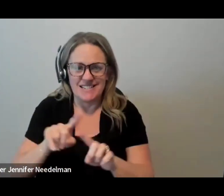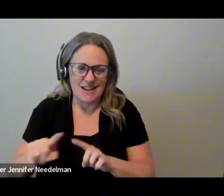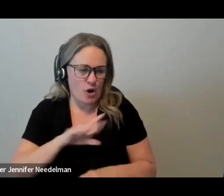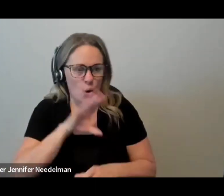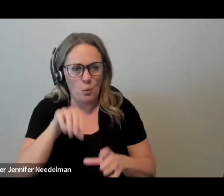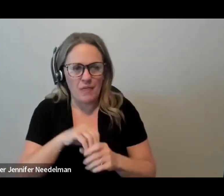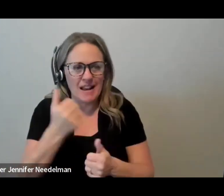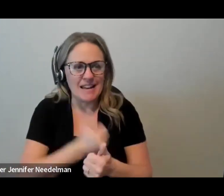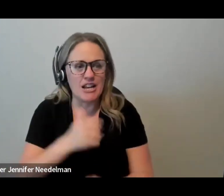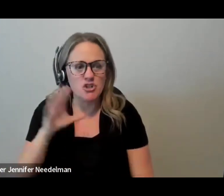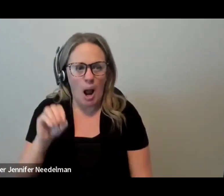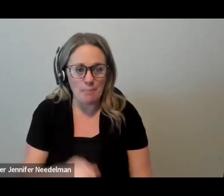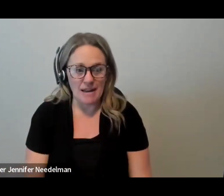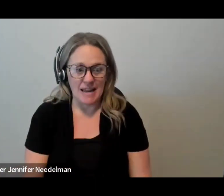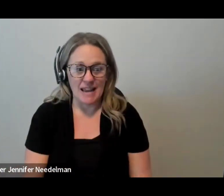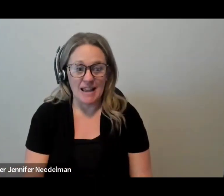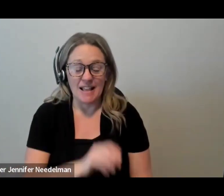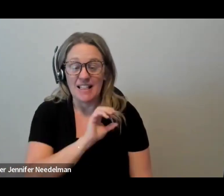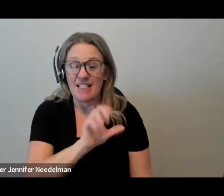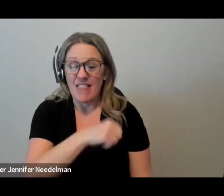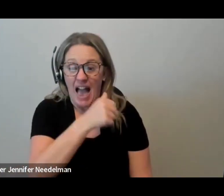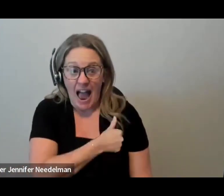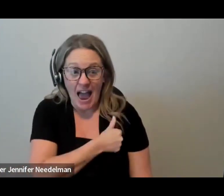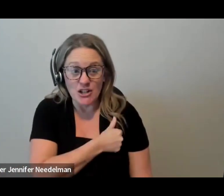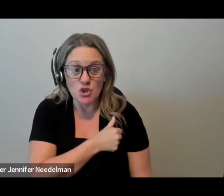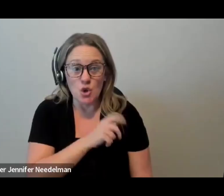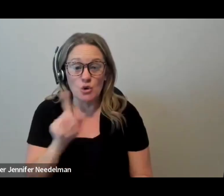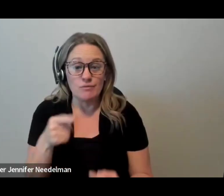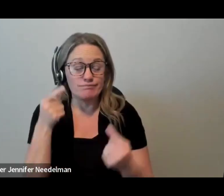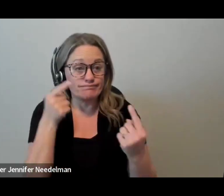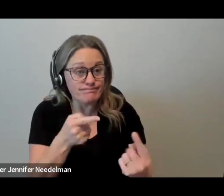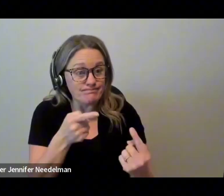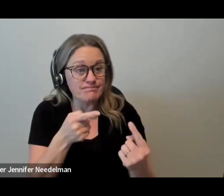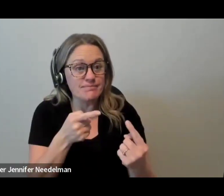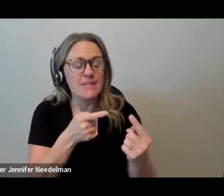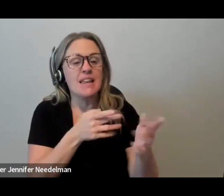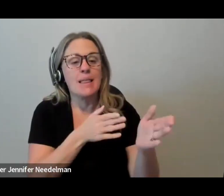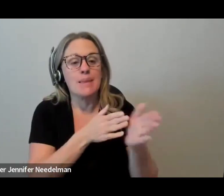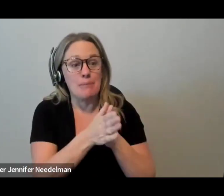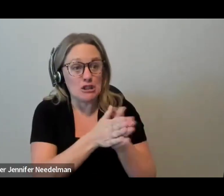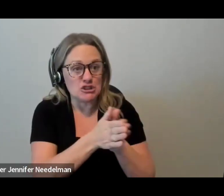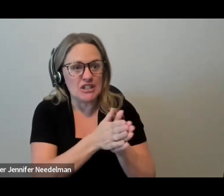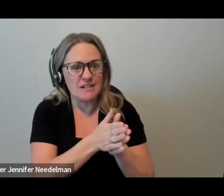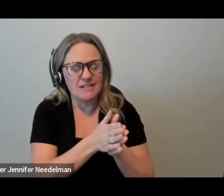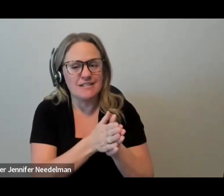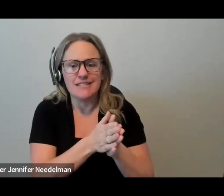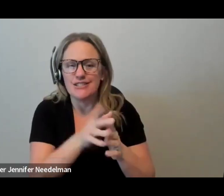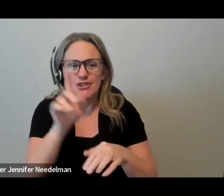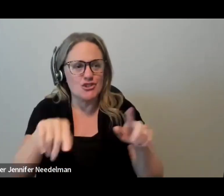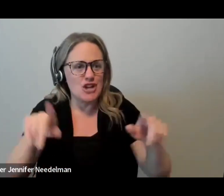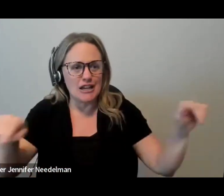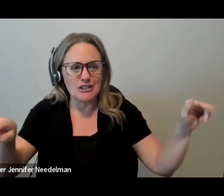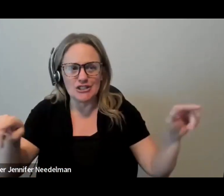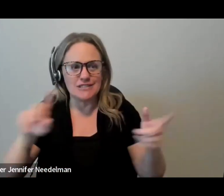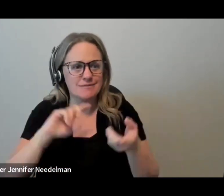the attitude towards the mission varies drastically. So it will be potentially, it will begin